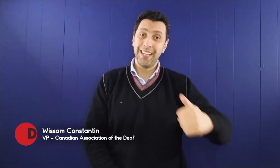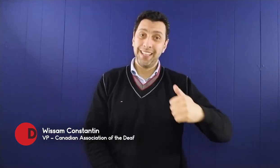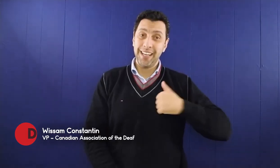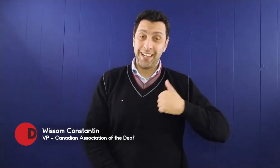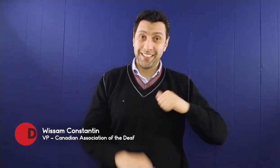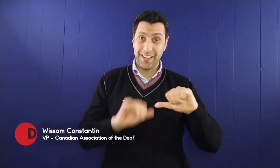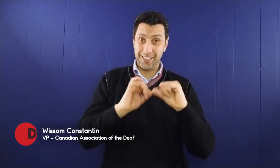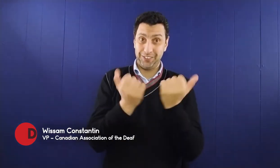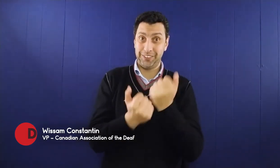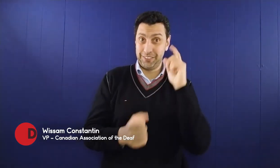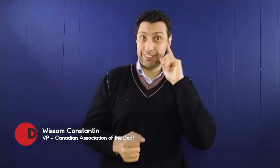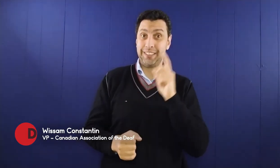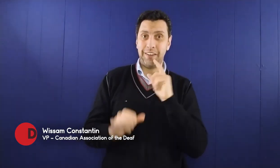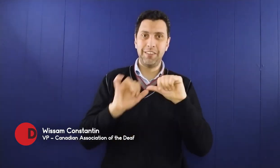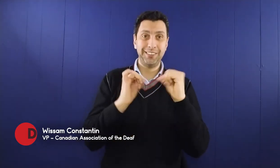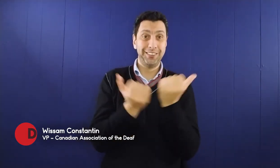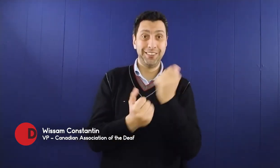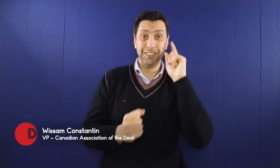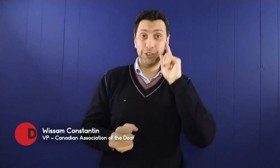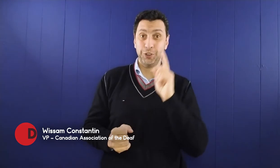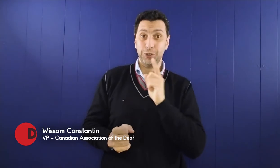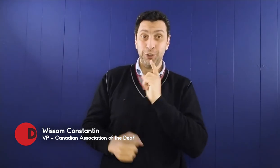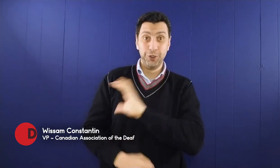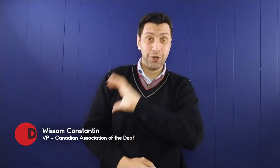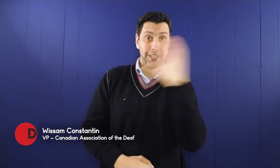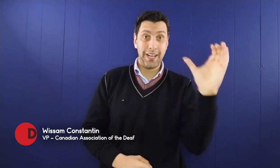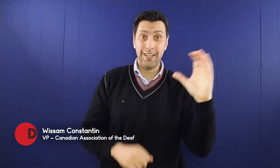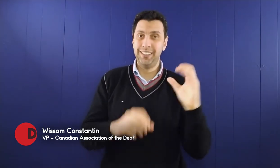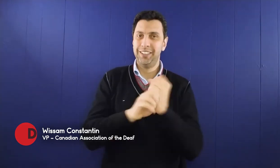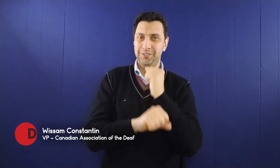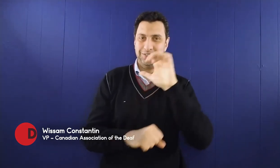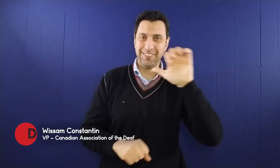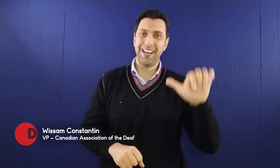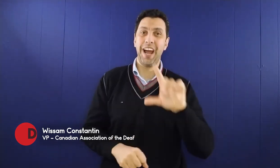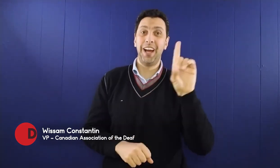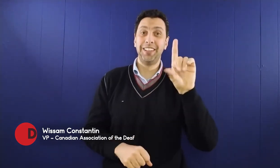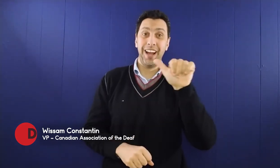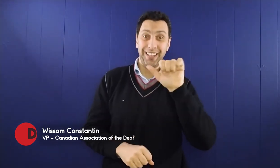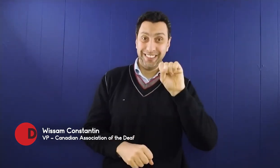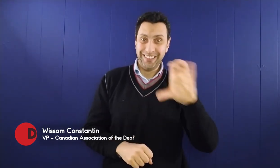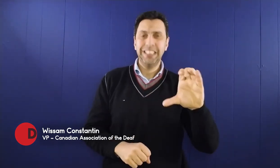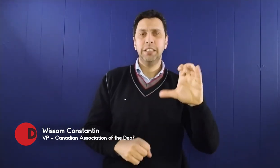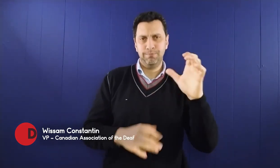[Wissam]: The Canadian Association of the Deaf - Association des